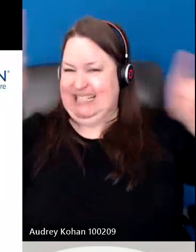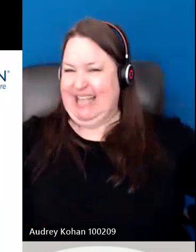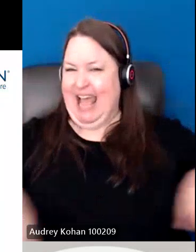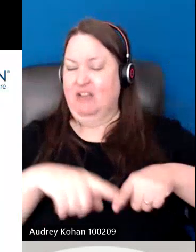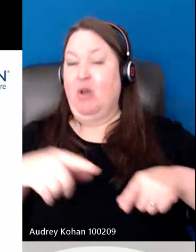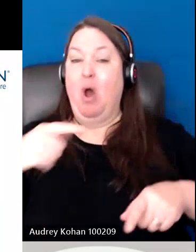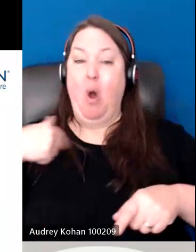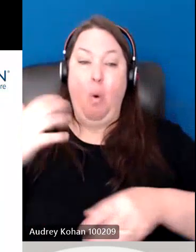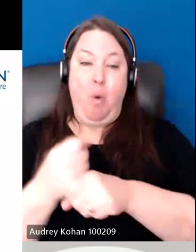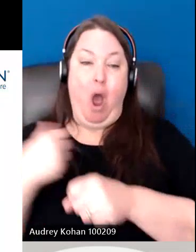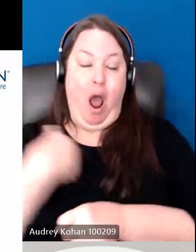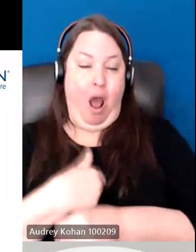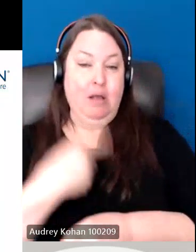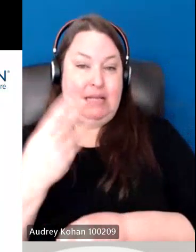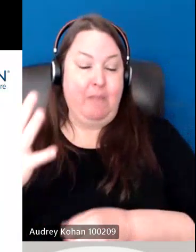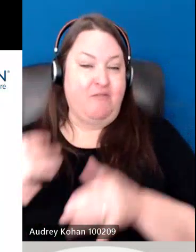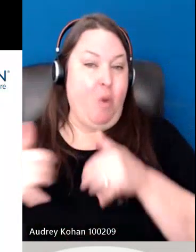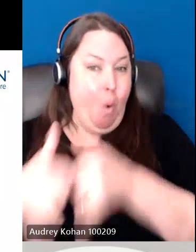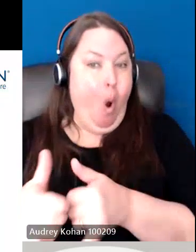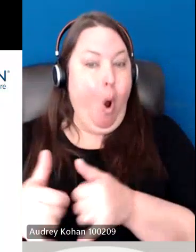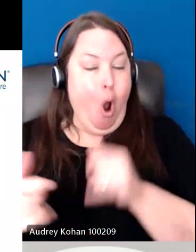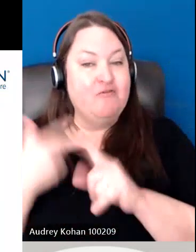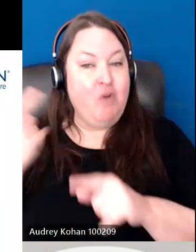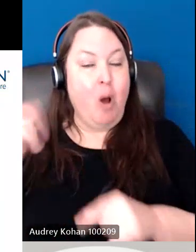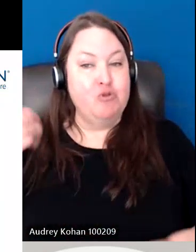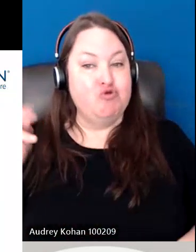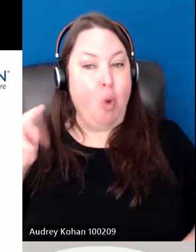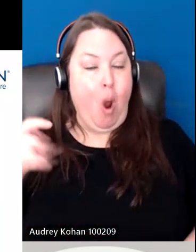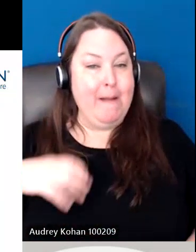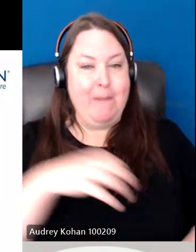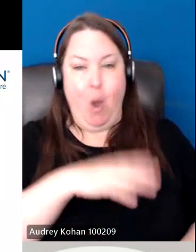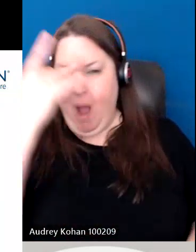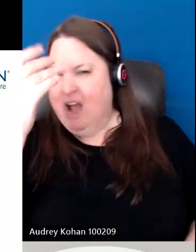and commendations from Joint Commission because it informs patient of some of the auxiliary AIDs